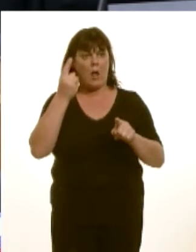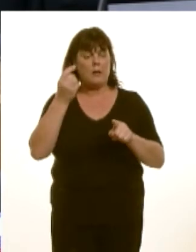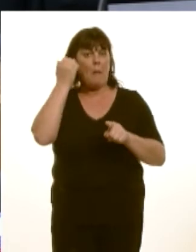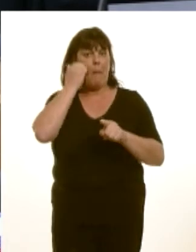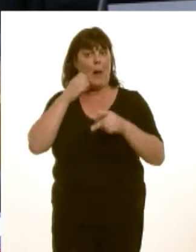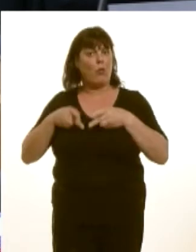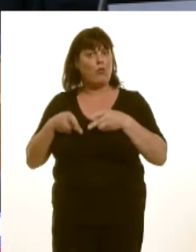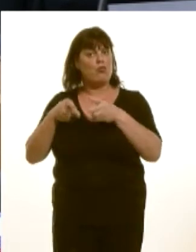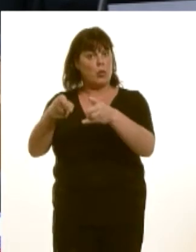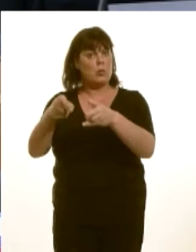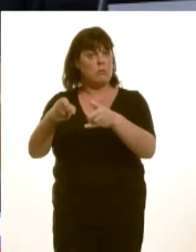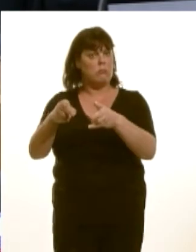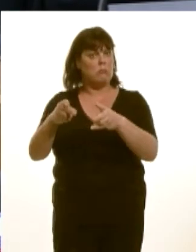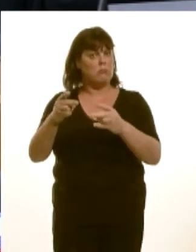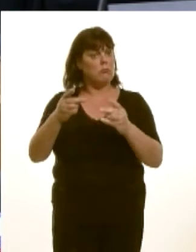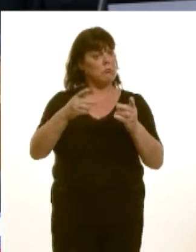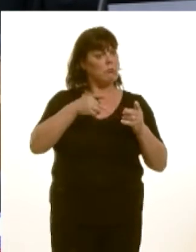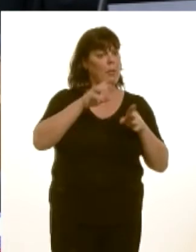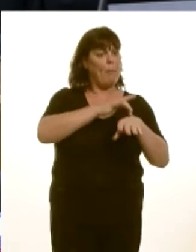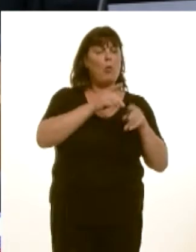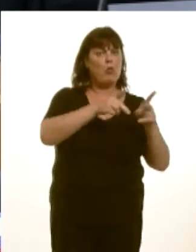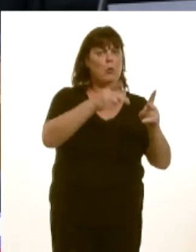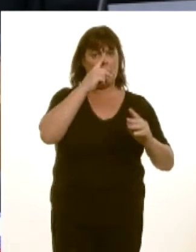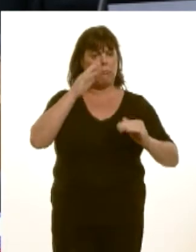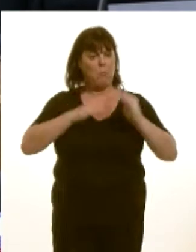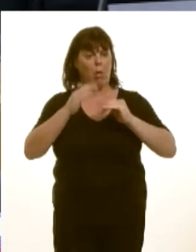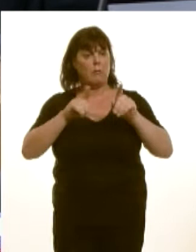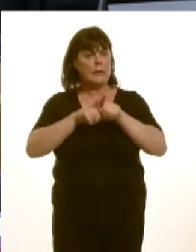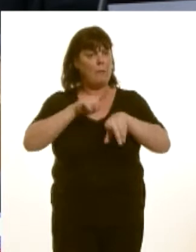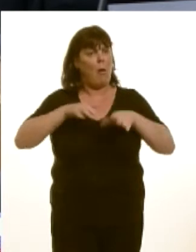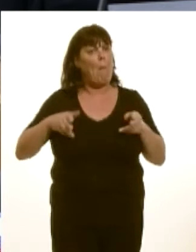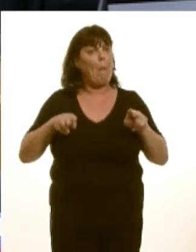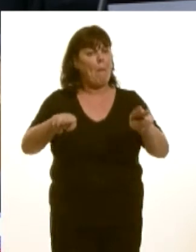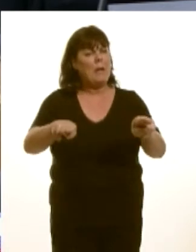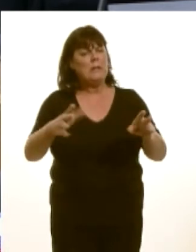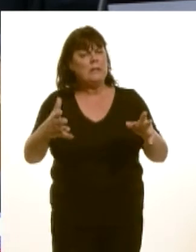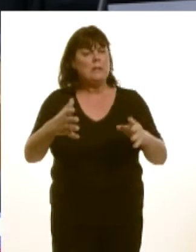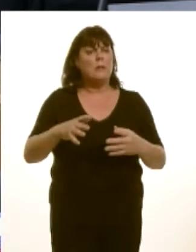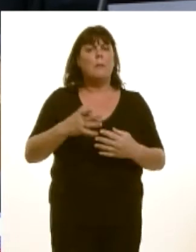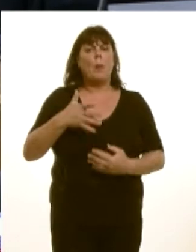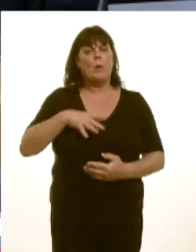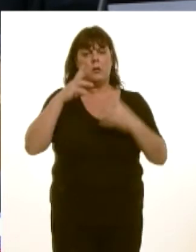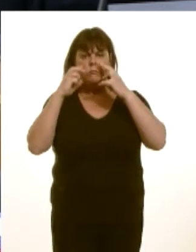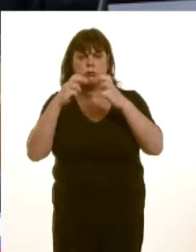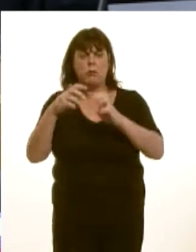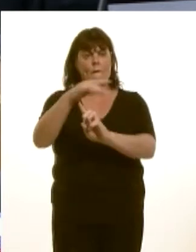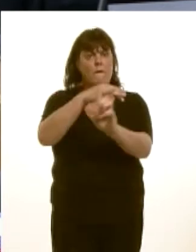That said, I will repeat what I said earlier, which is that there will need to be an environmental study; that much we understand.